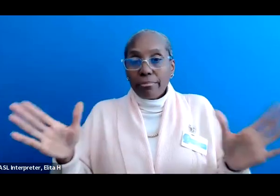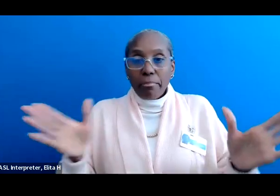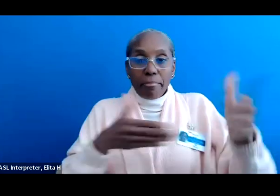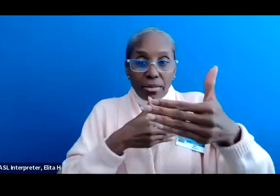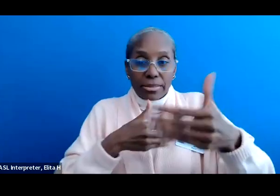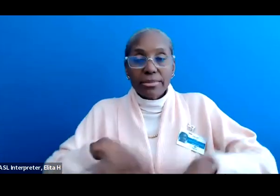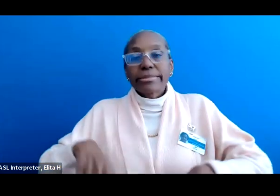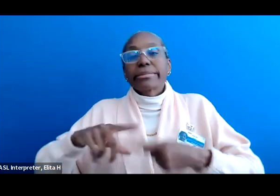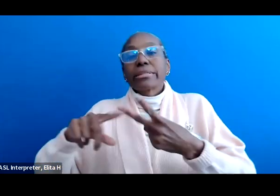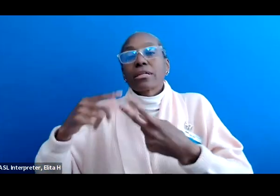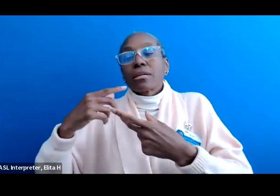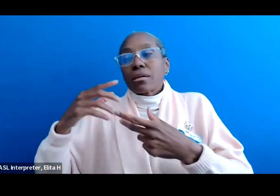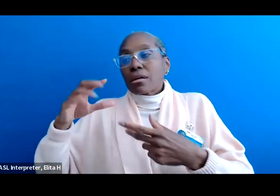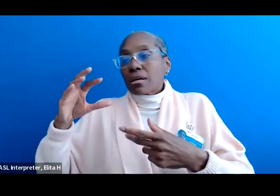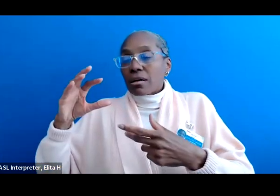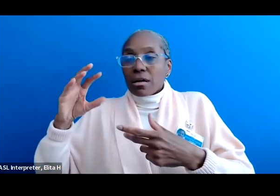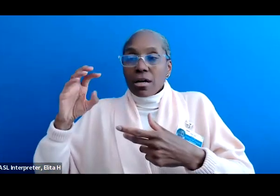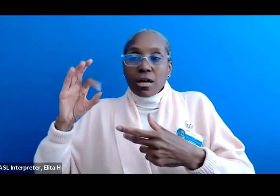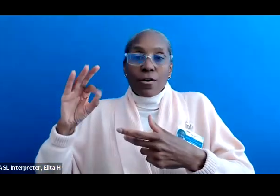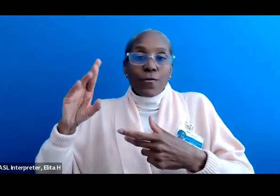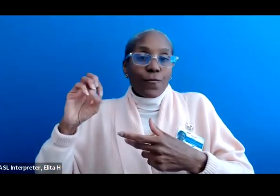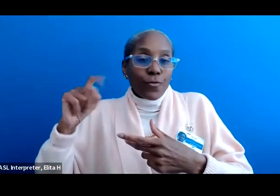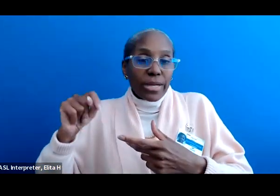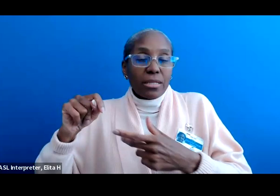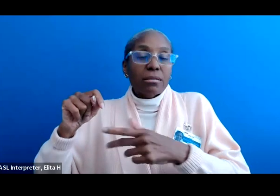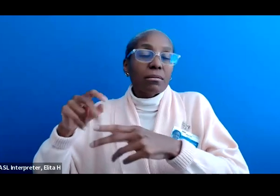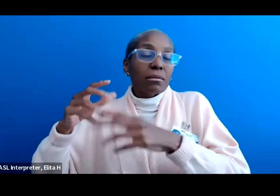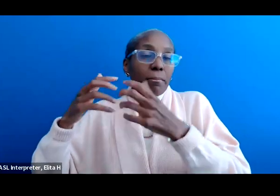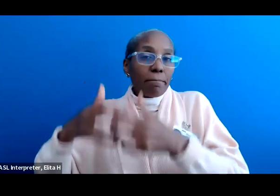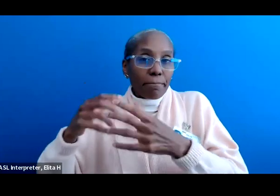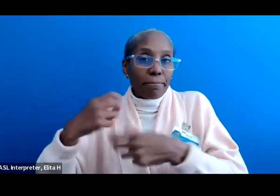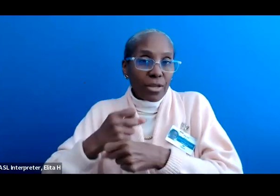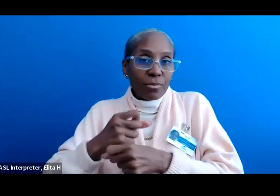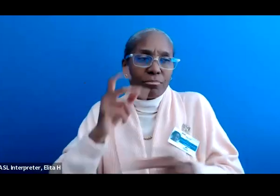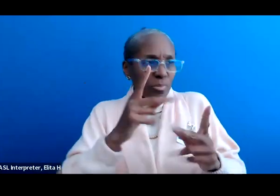manufacturer, people want to help other people and people are very lovely.